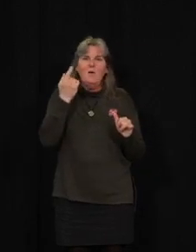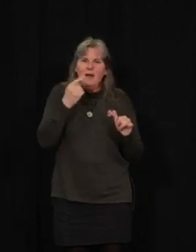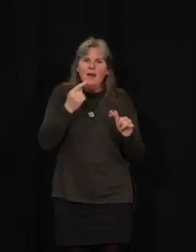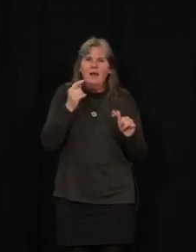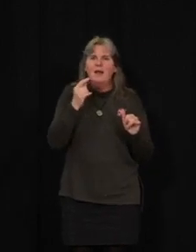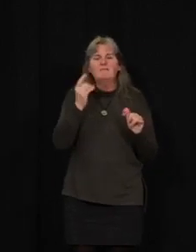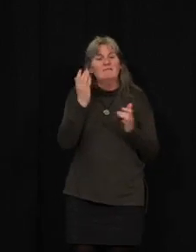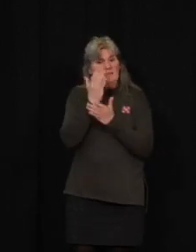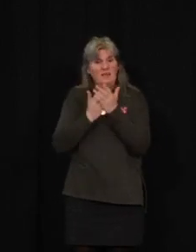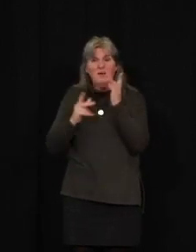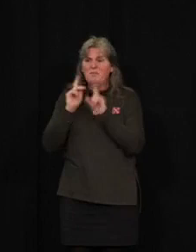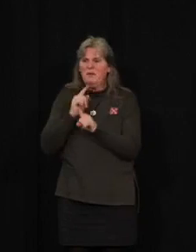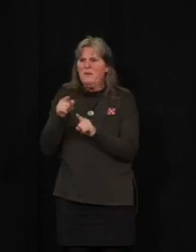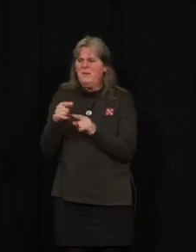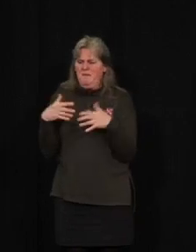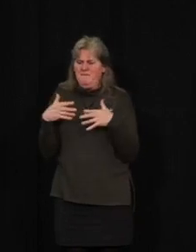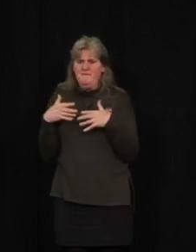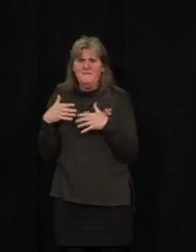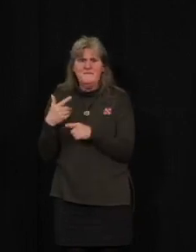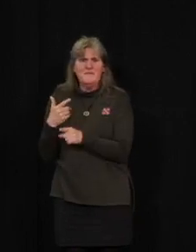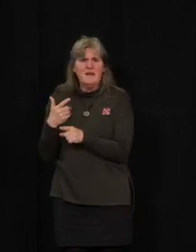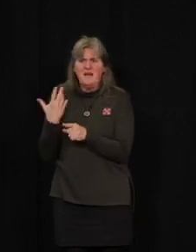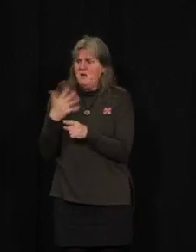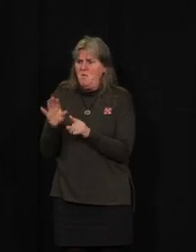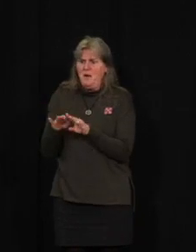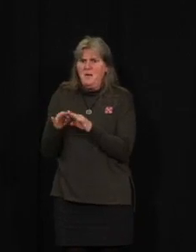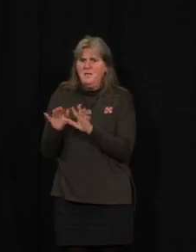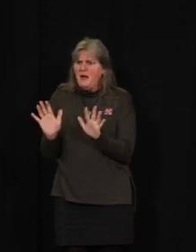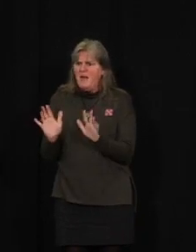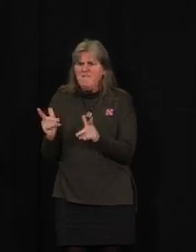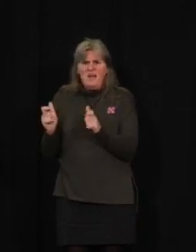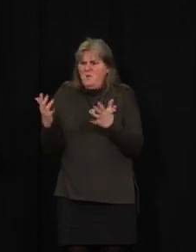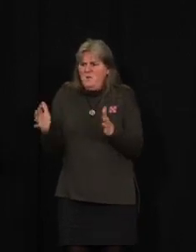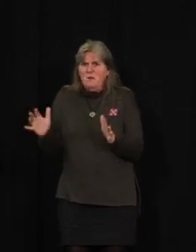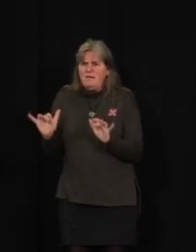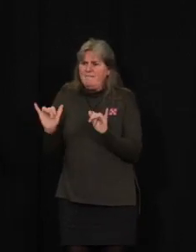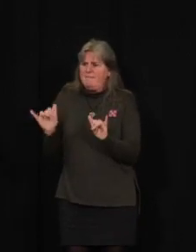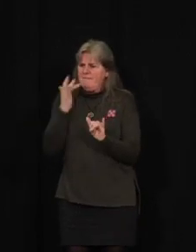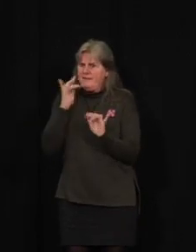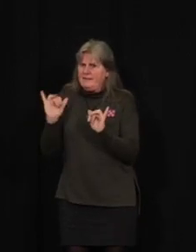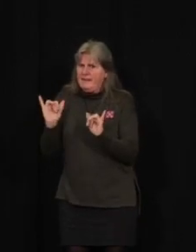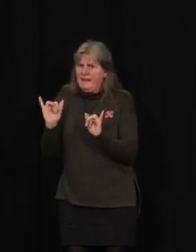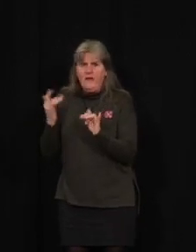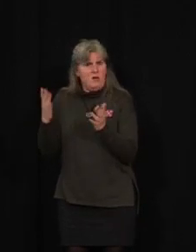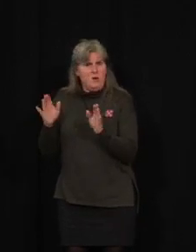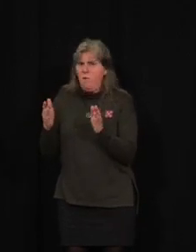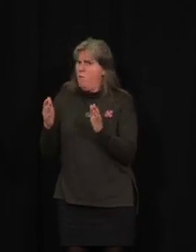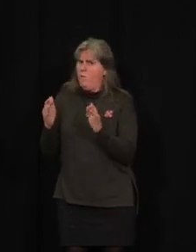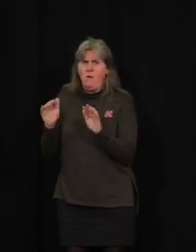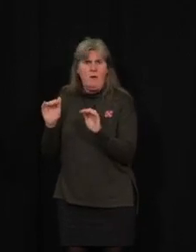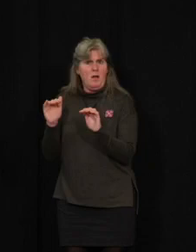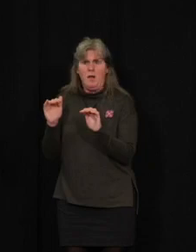that we are reopening too quicky or that lifting these restrictions will be premature. I hear you, and I hear those